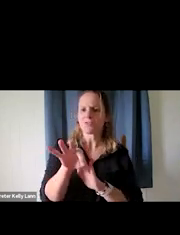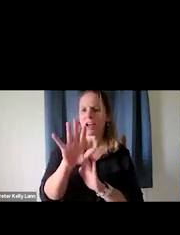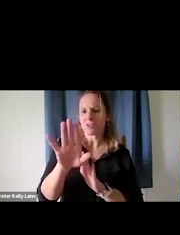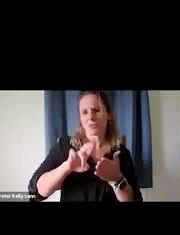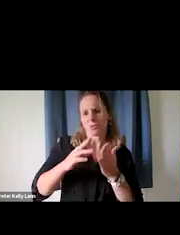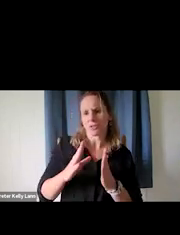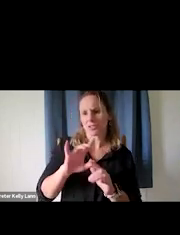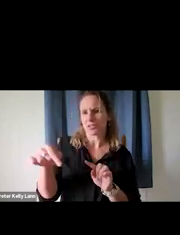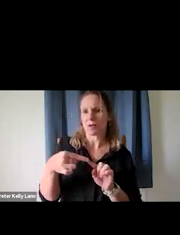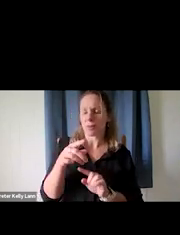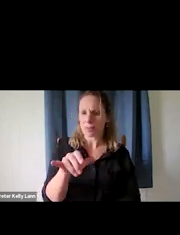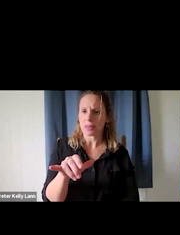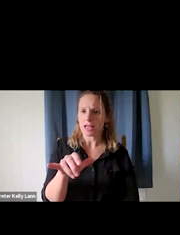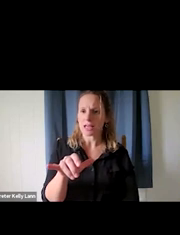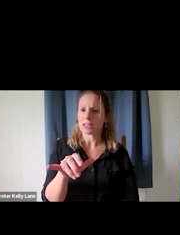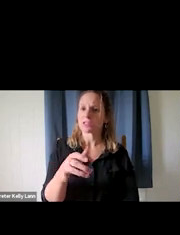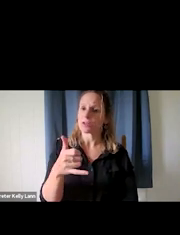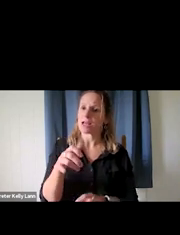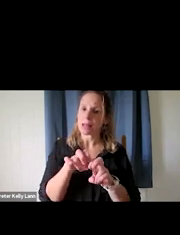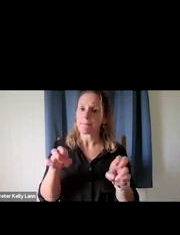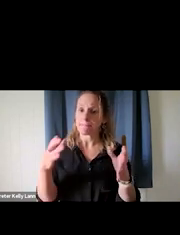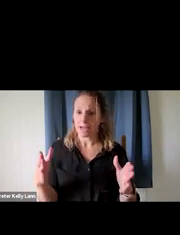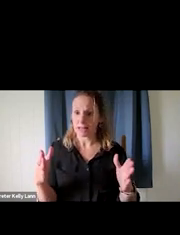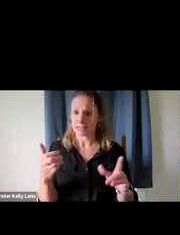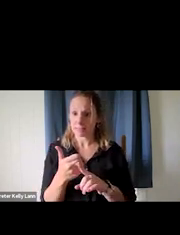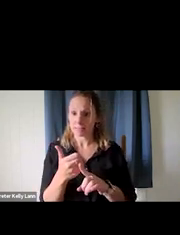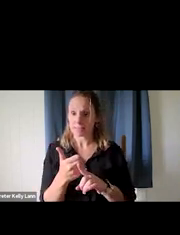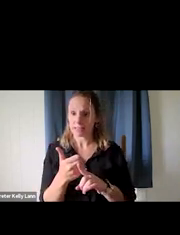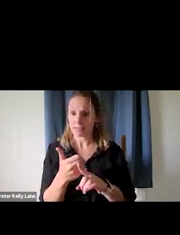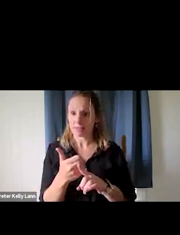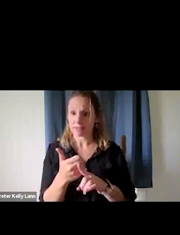So I'll let the panelists now camera up, camera back up.